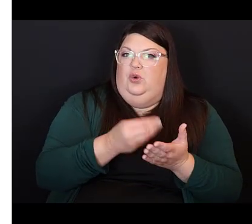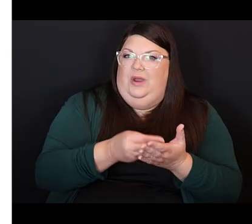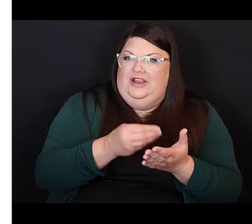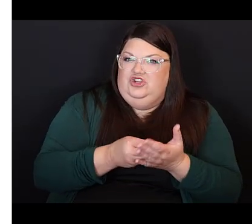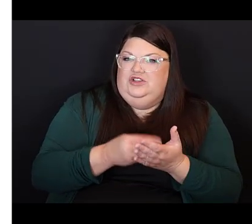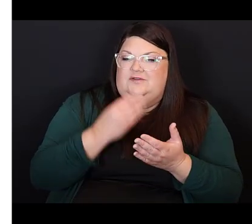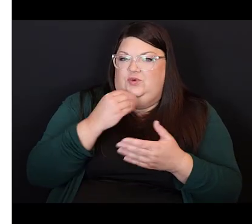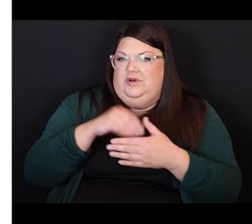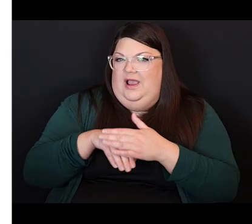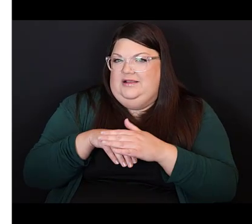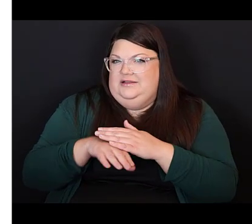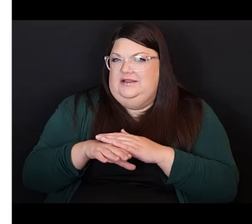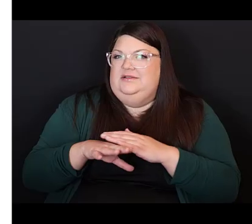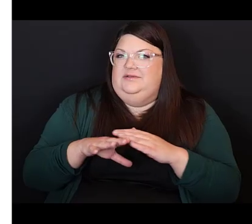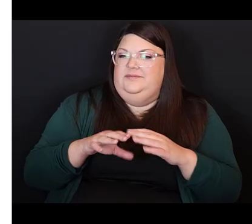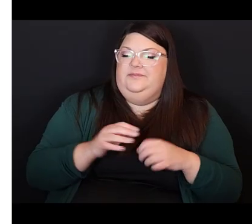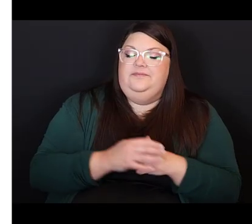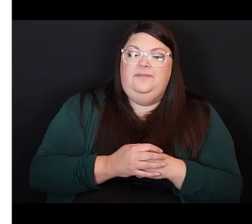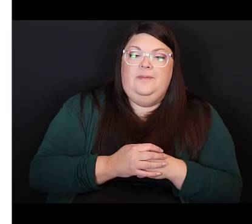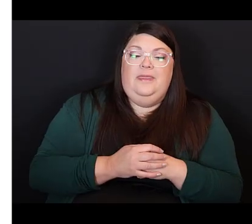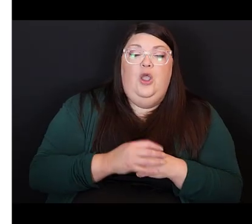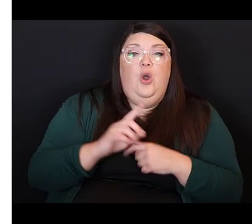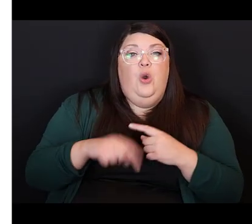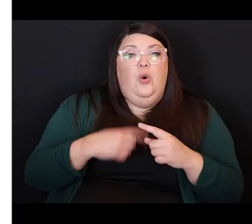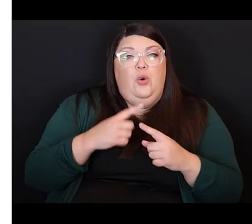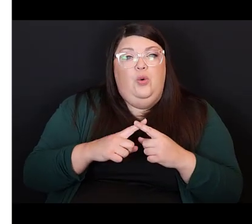Experience has shown us that once an individual gets a job,